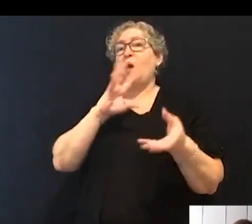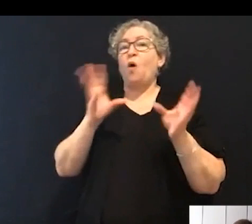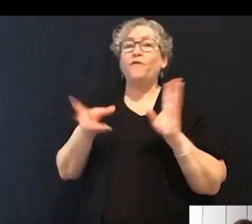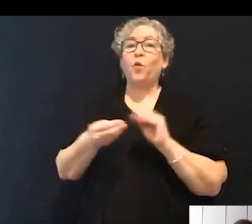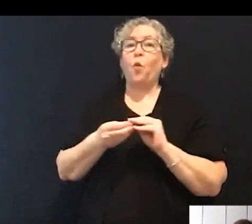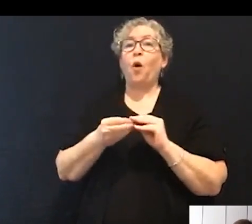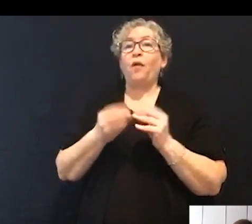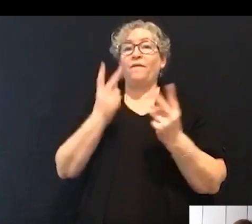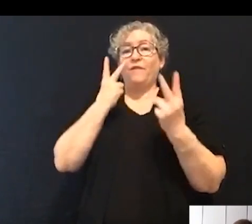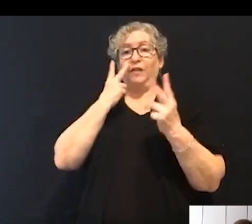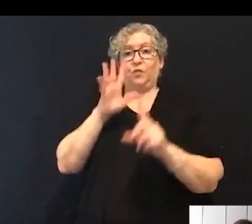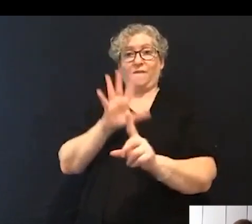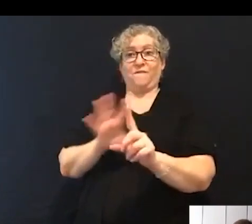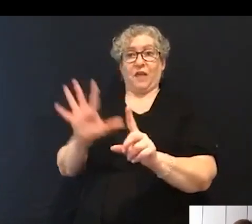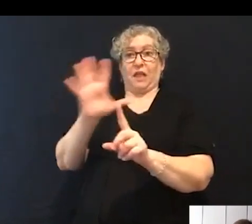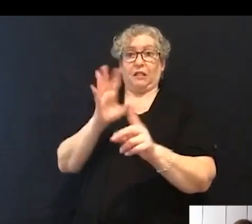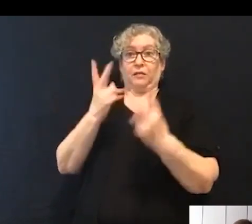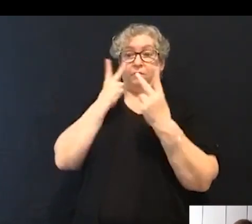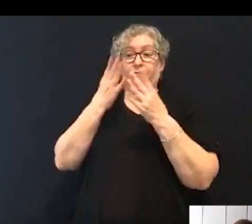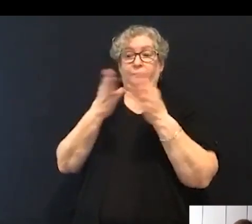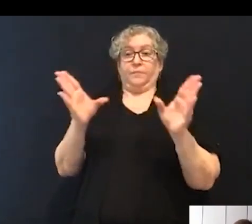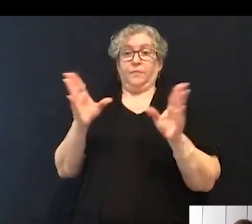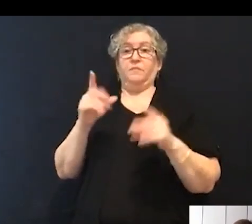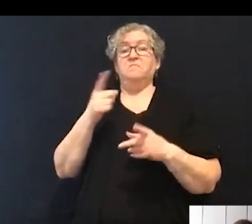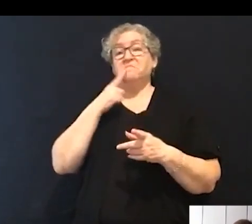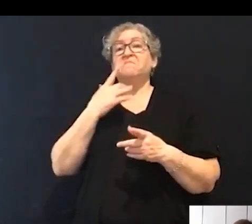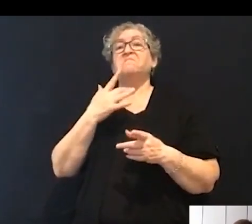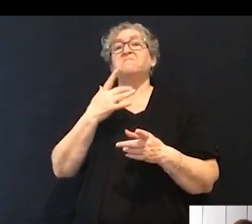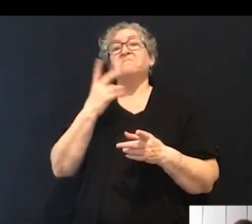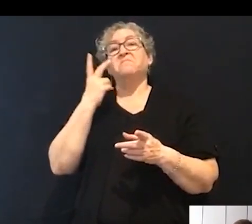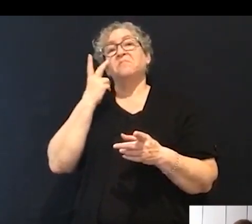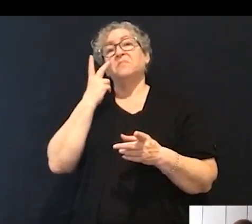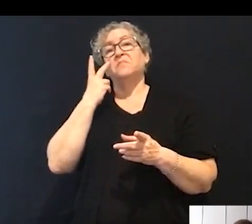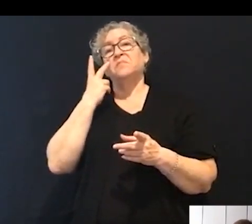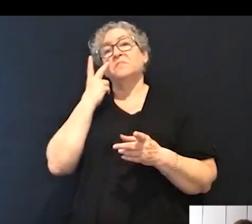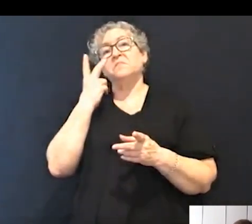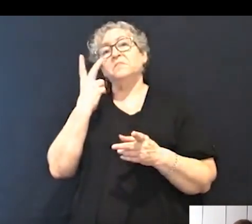we already see that there may be a dosing interval at this dose